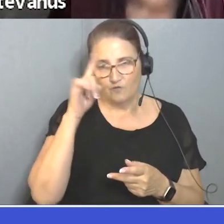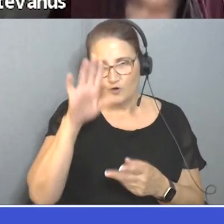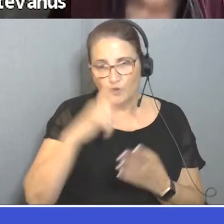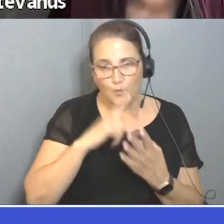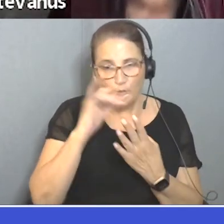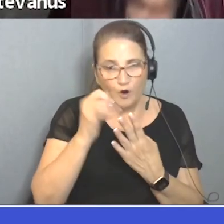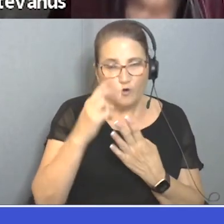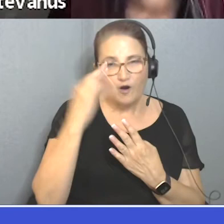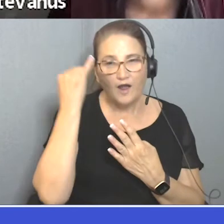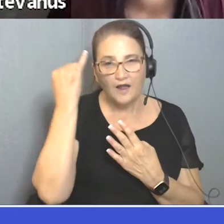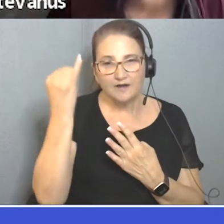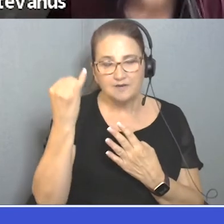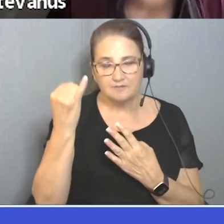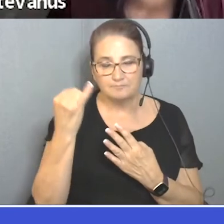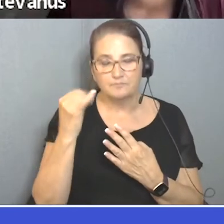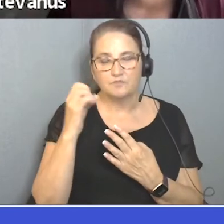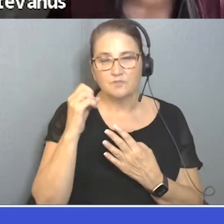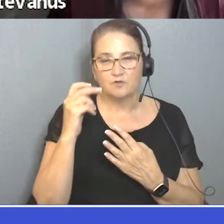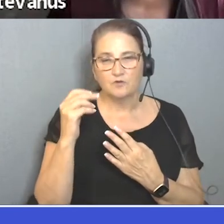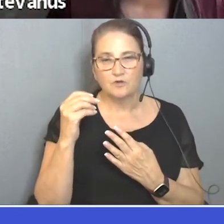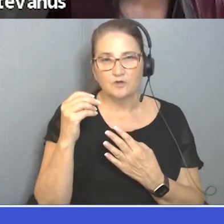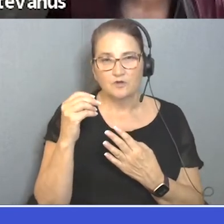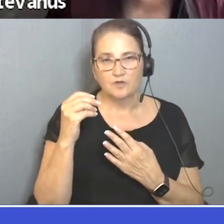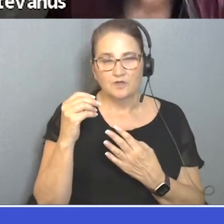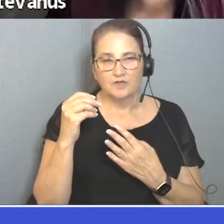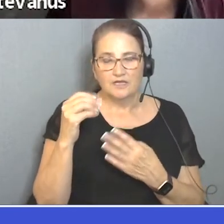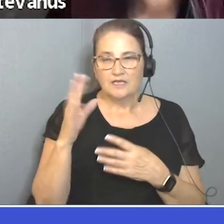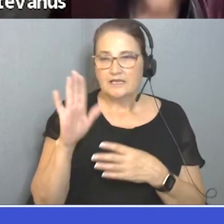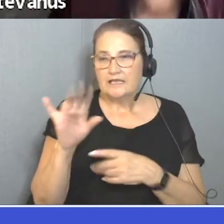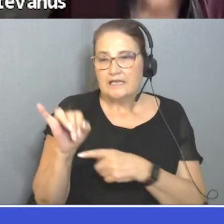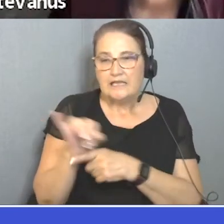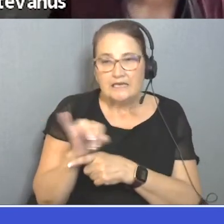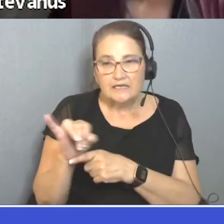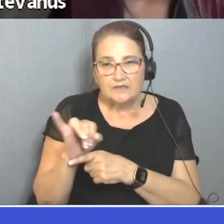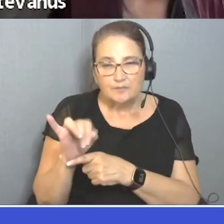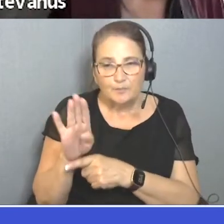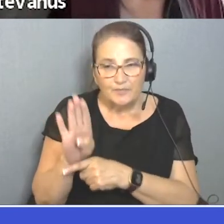of opportunity for your project or idea in relation to your empathy map.